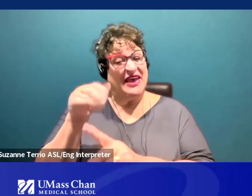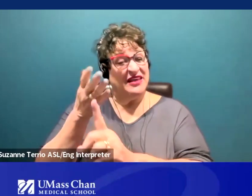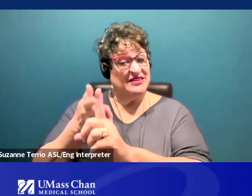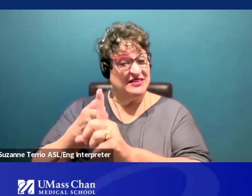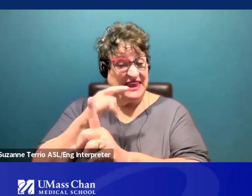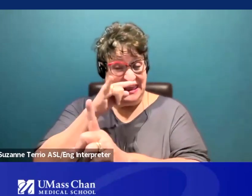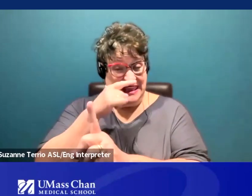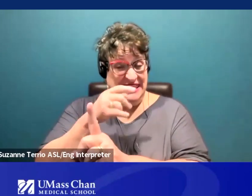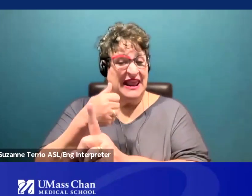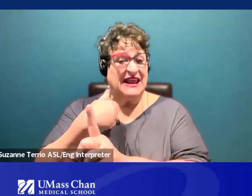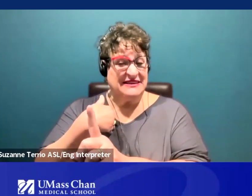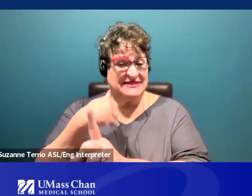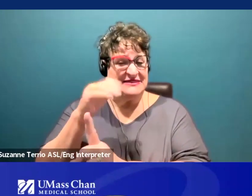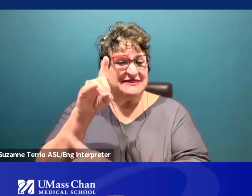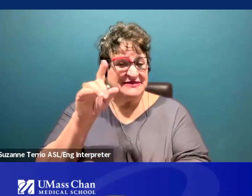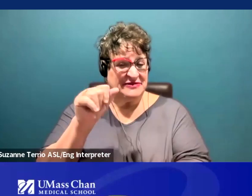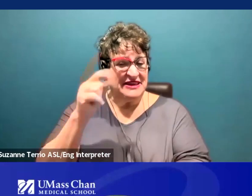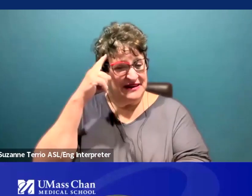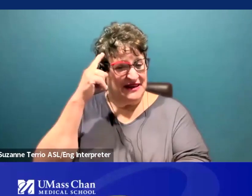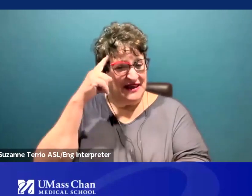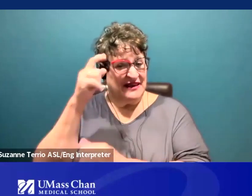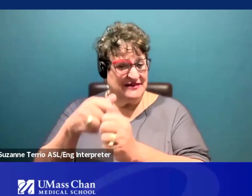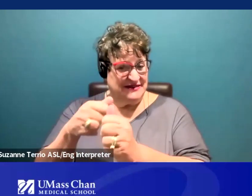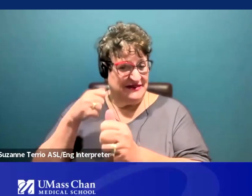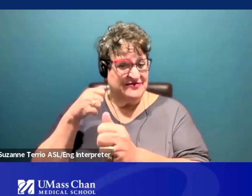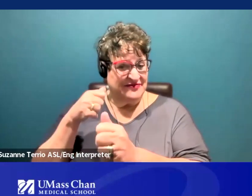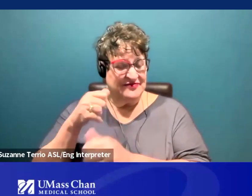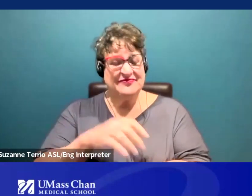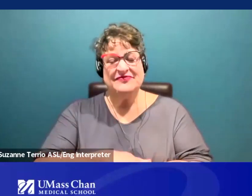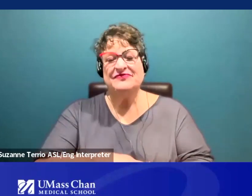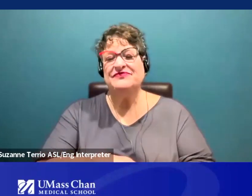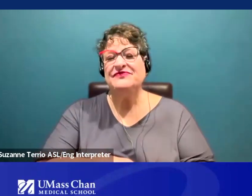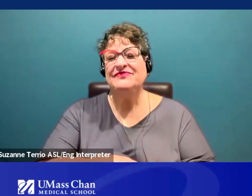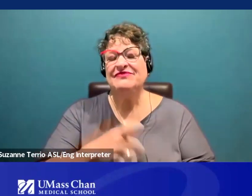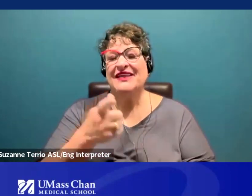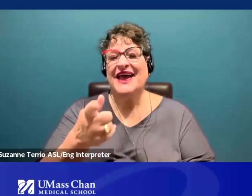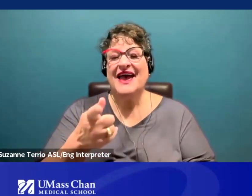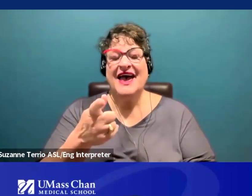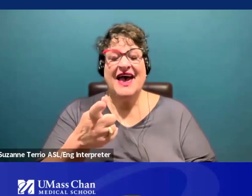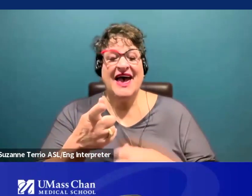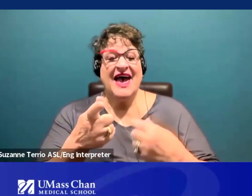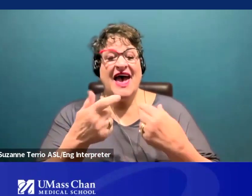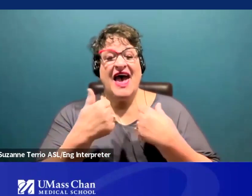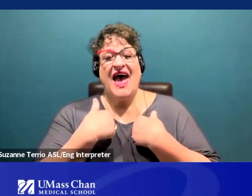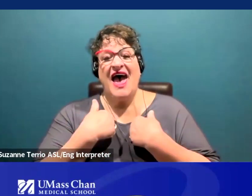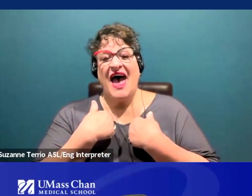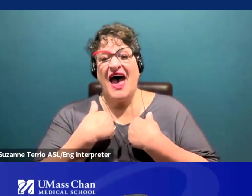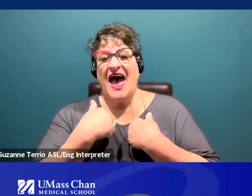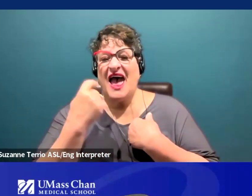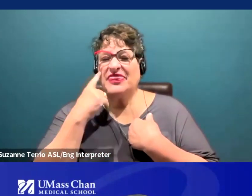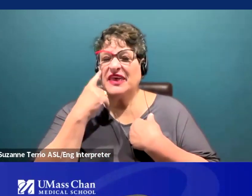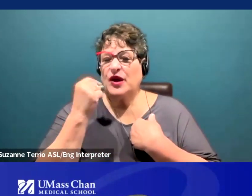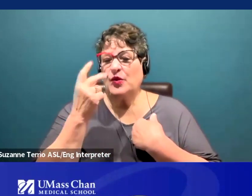Yeah. I think what I'll say is, you know, what we've kind of seen at DREDF is there's a lot of